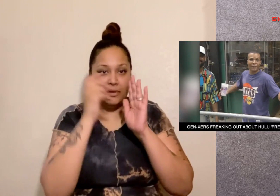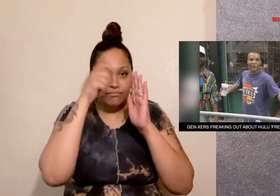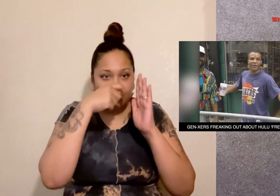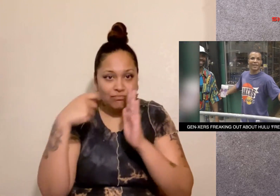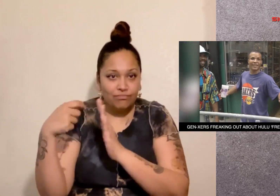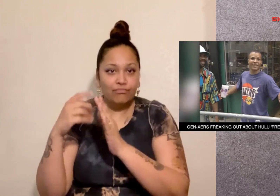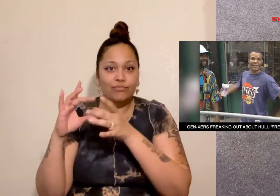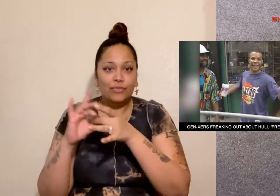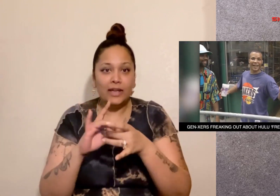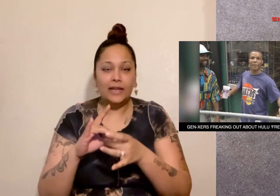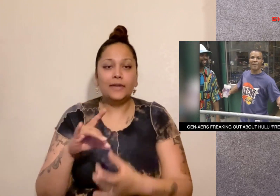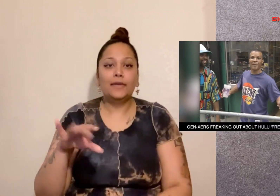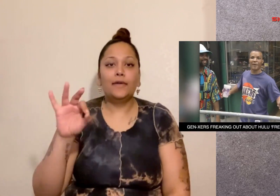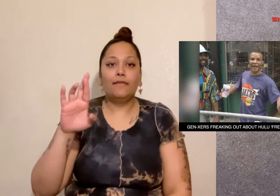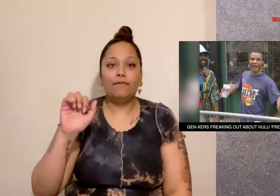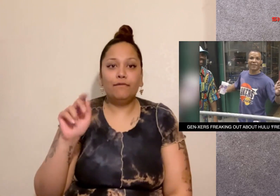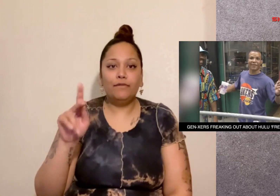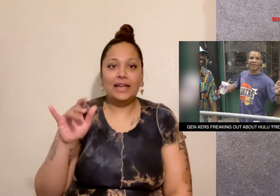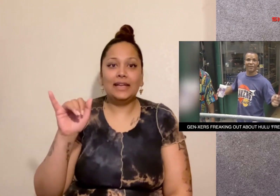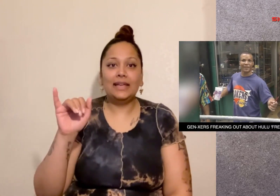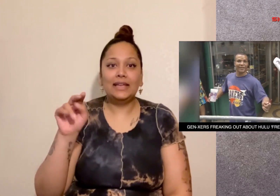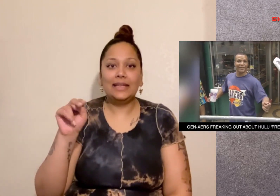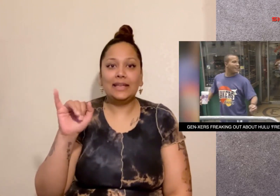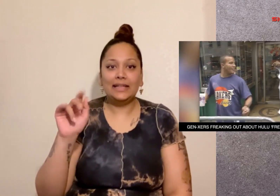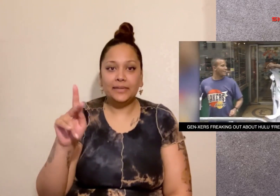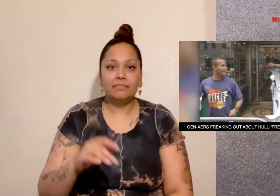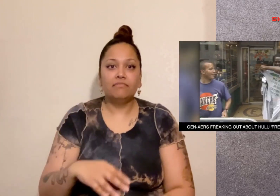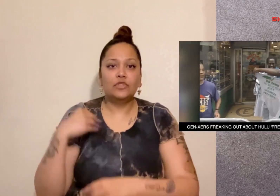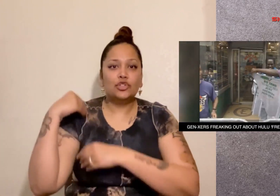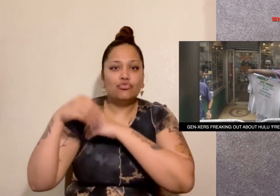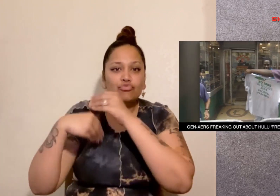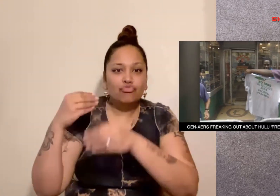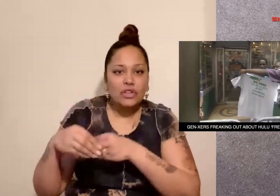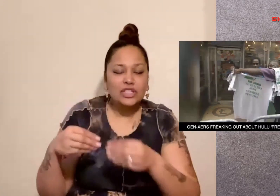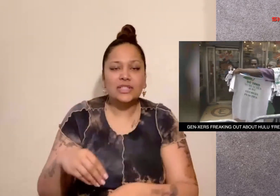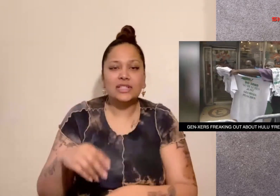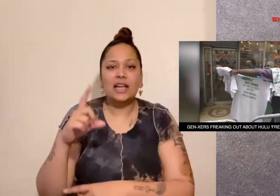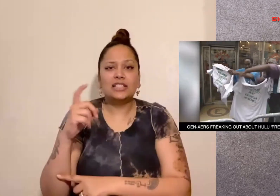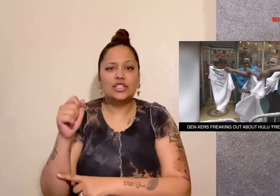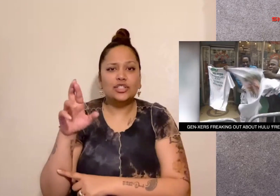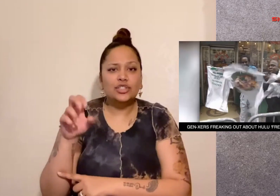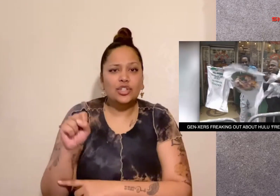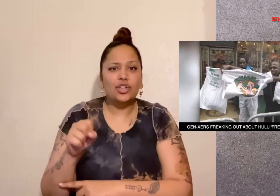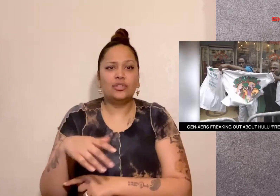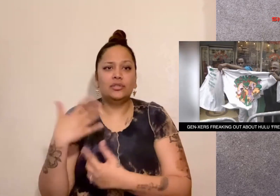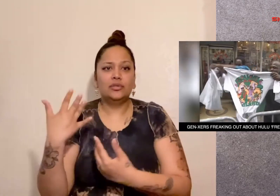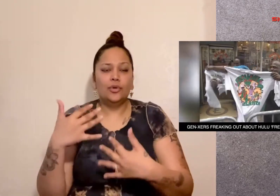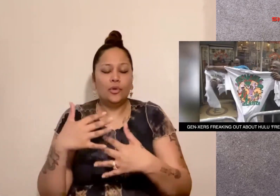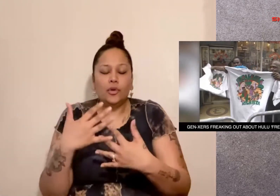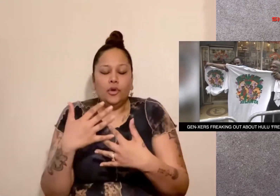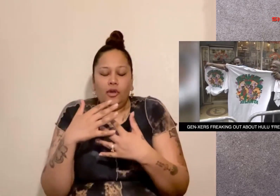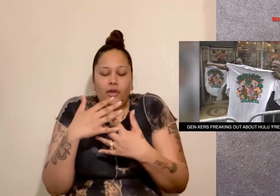HULU is coming out with a documentary about Freaknik and Generation Xers are freaking